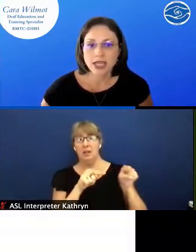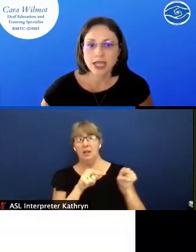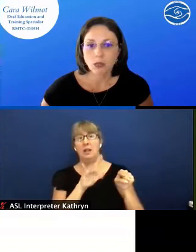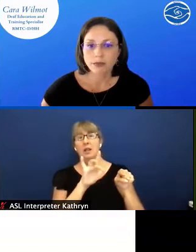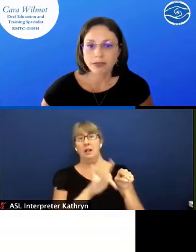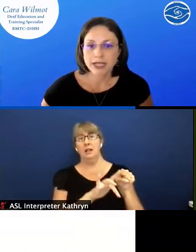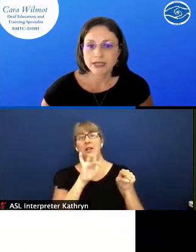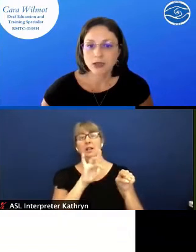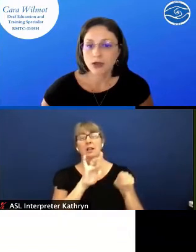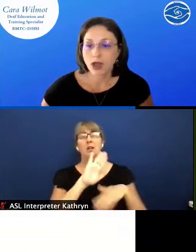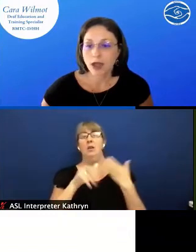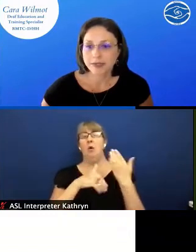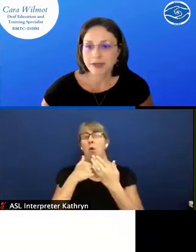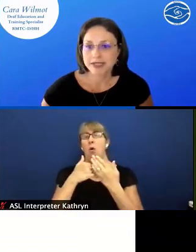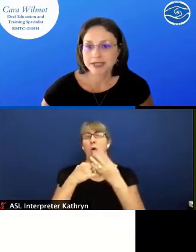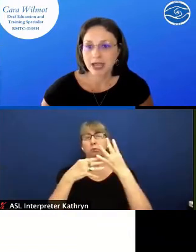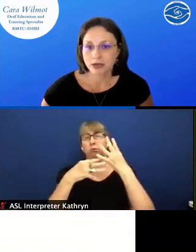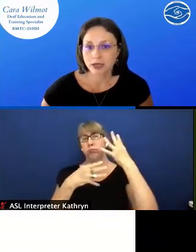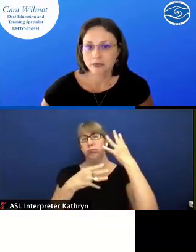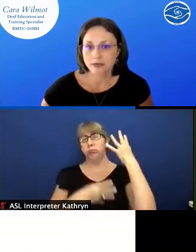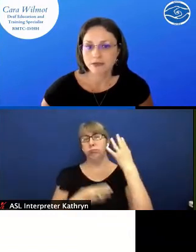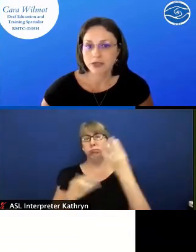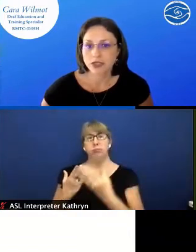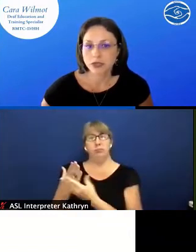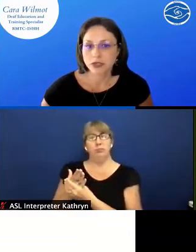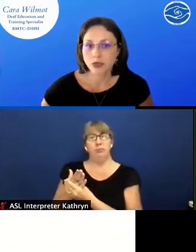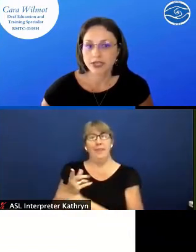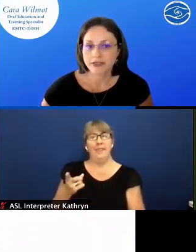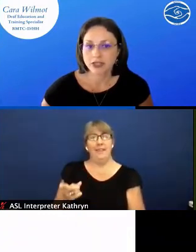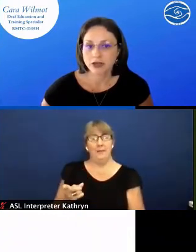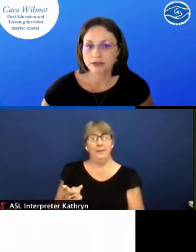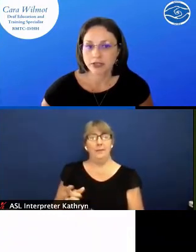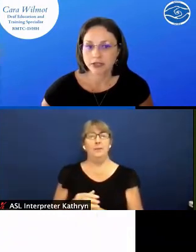in one place on Optimizing Outcomes for Students who are Deaf and Hard of Hearing,